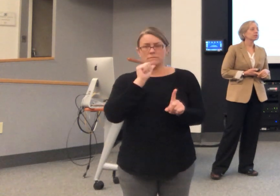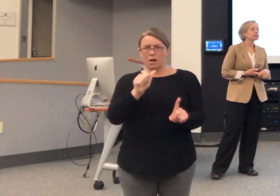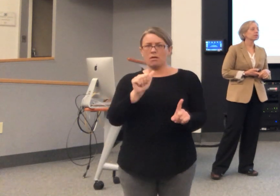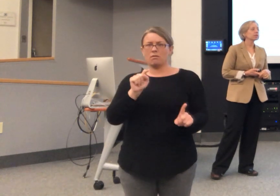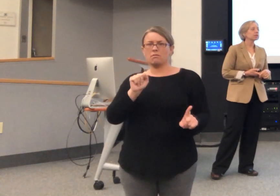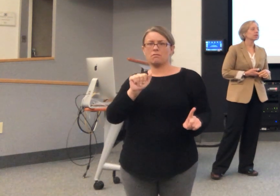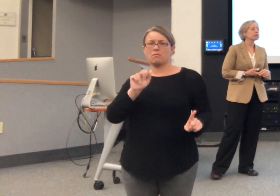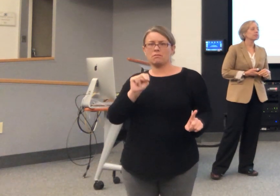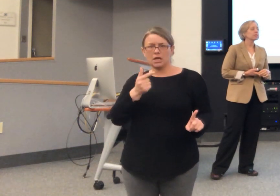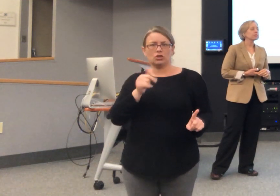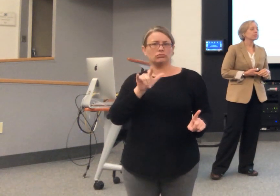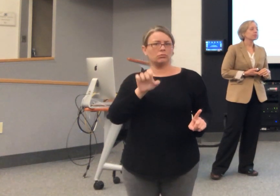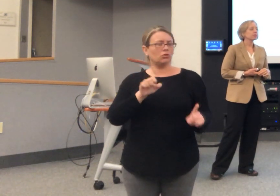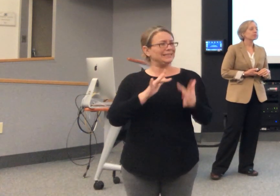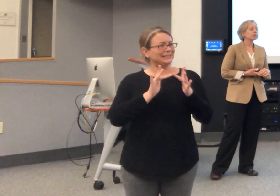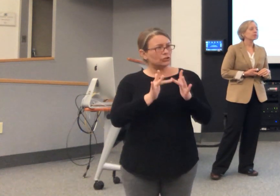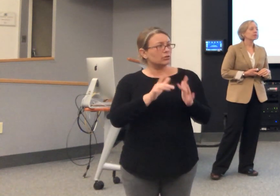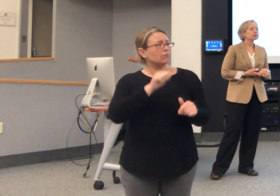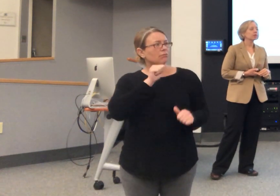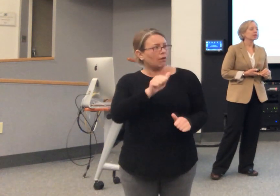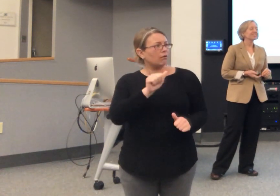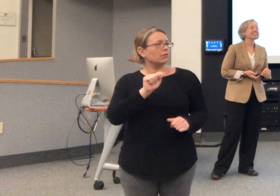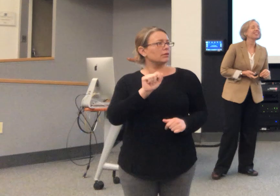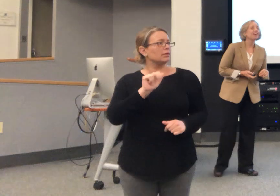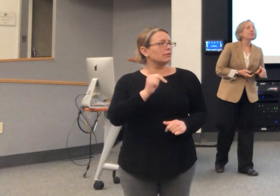The internet isn't a tangible, so how does that tie into?